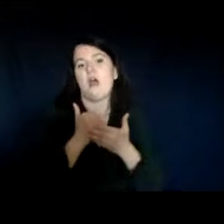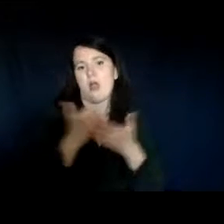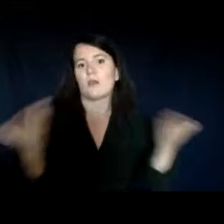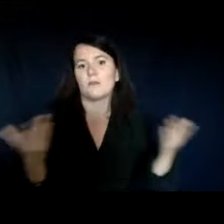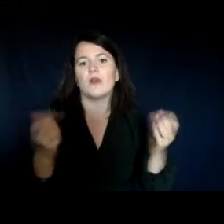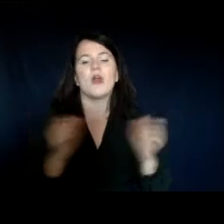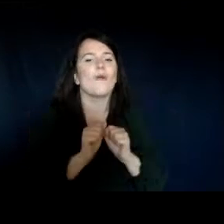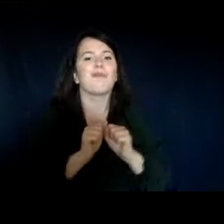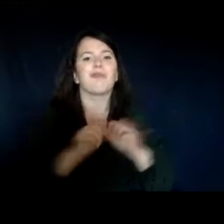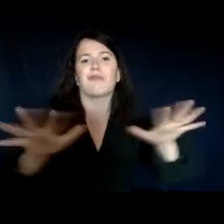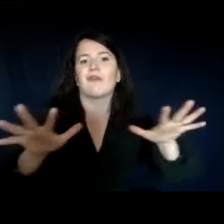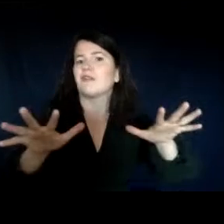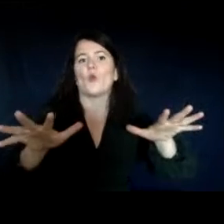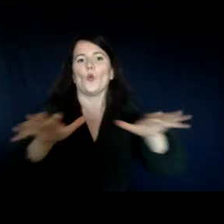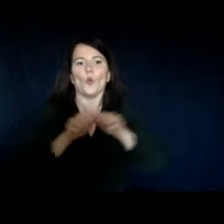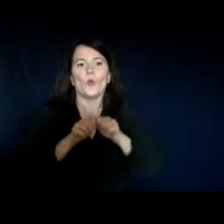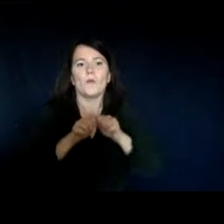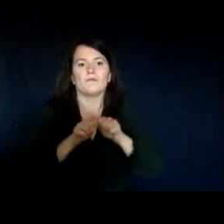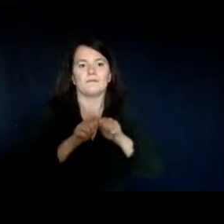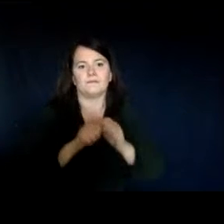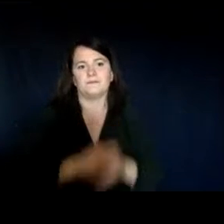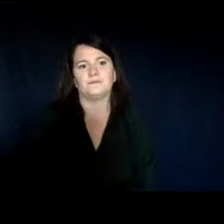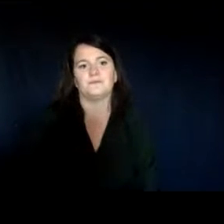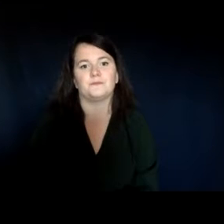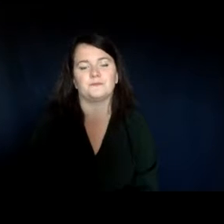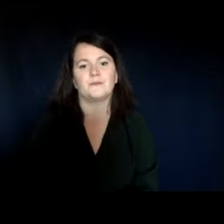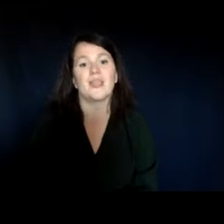as of the 1st of February 2020.